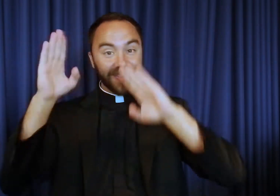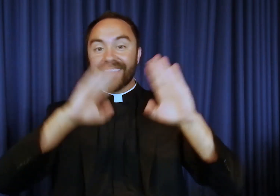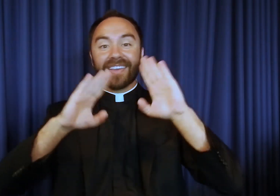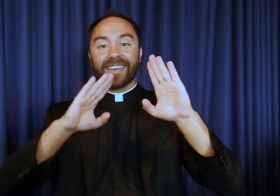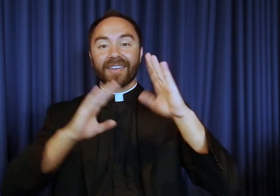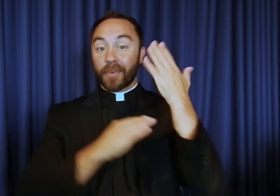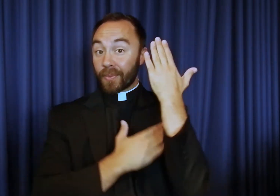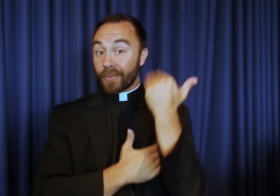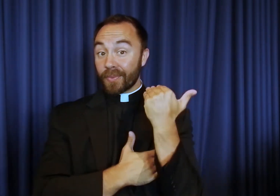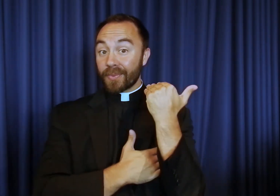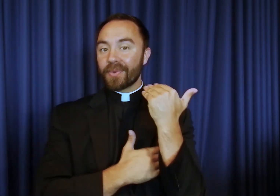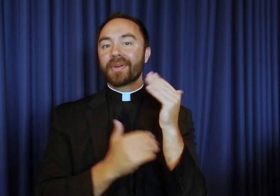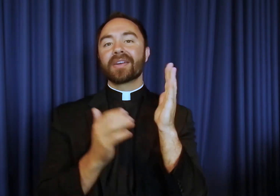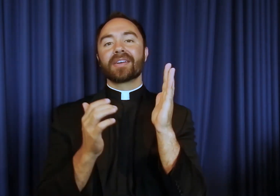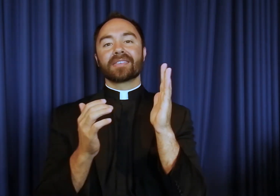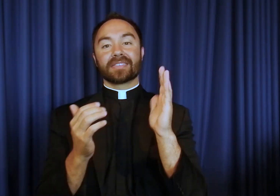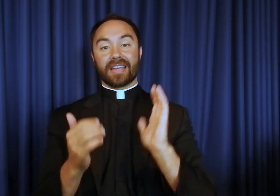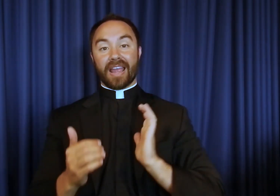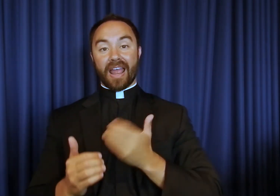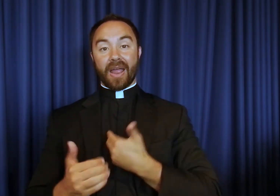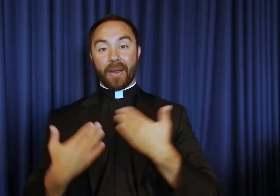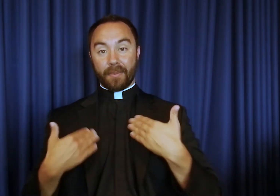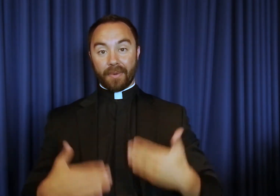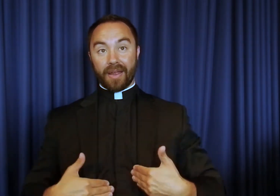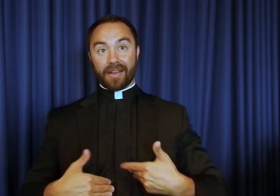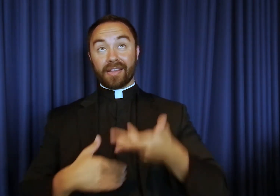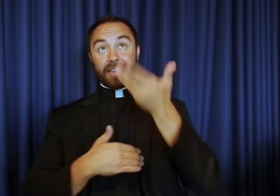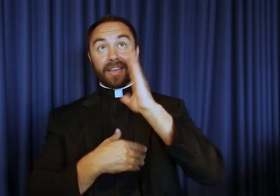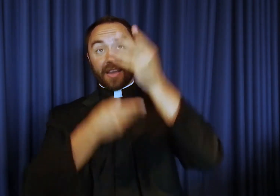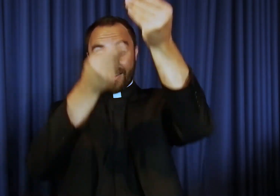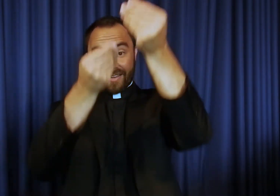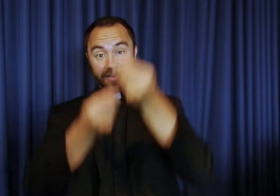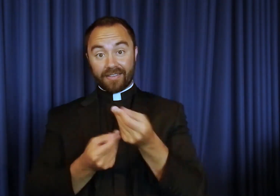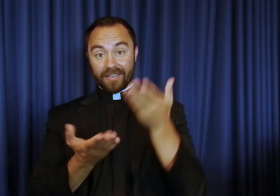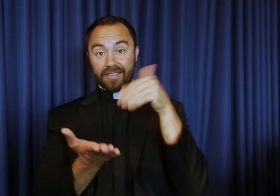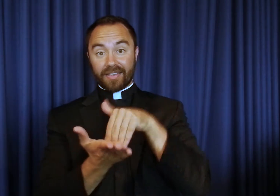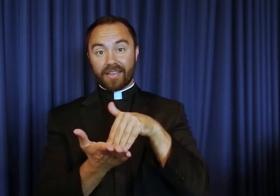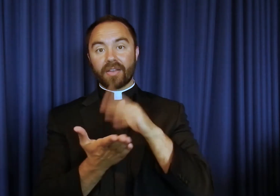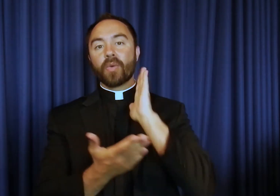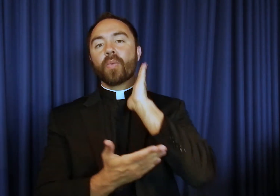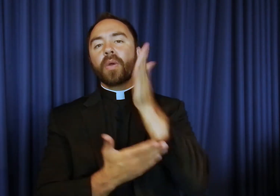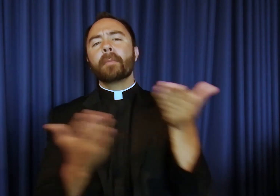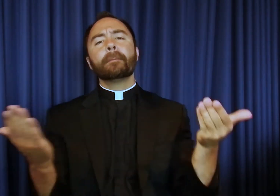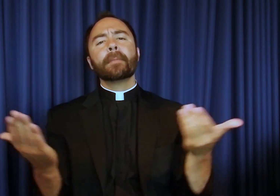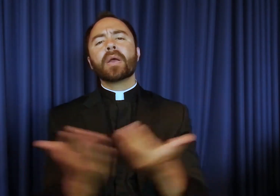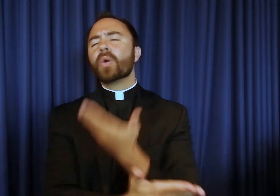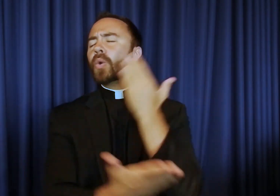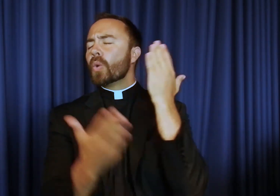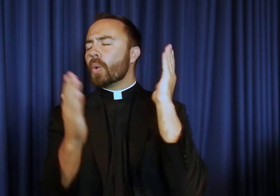Hey don't worry about it because the body that God's going to give us again